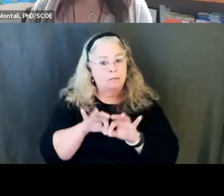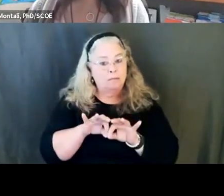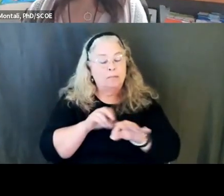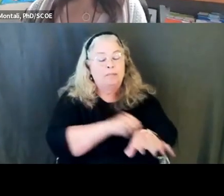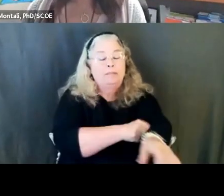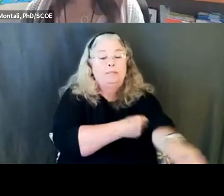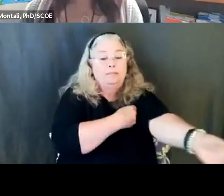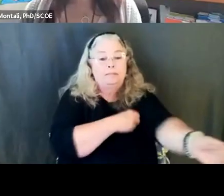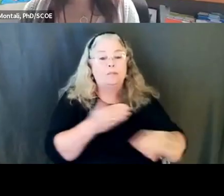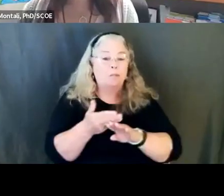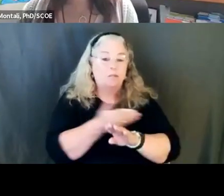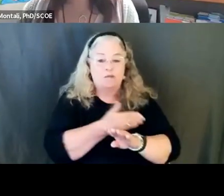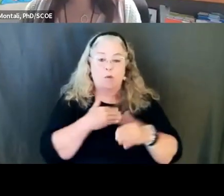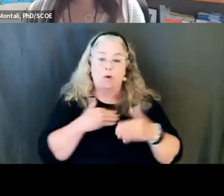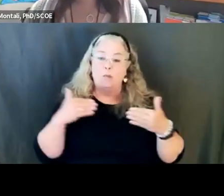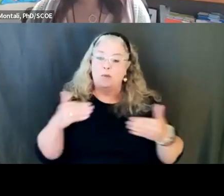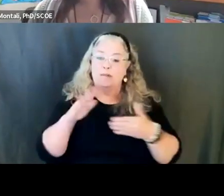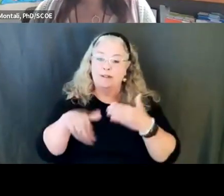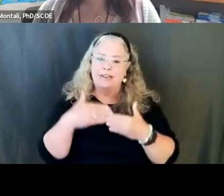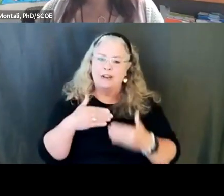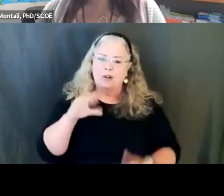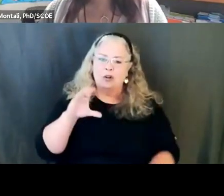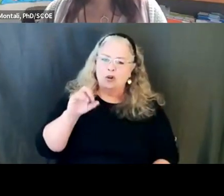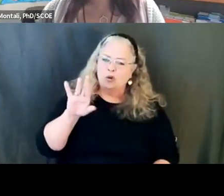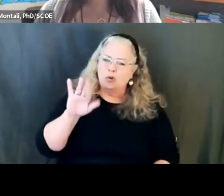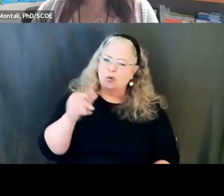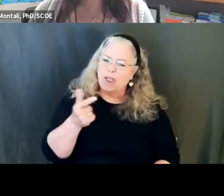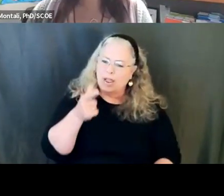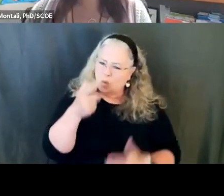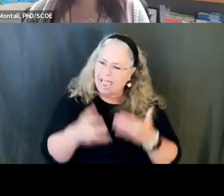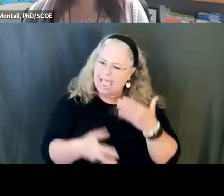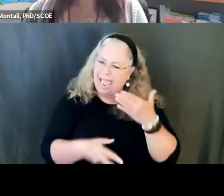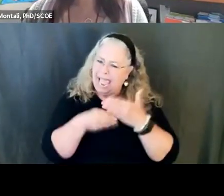before I move on to the next question Craig do you want to add anything about this question